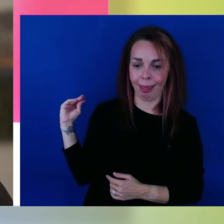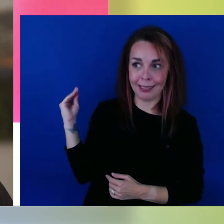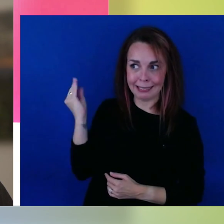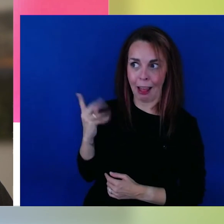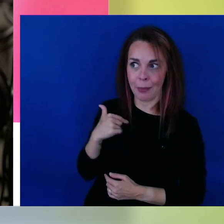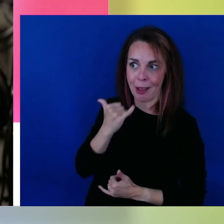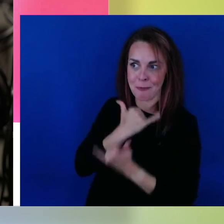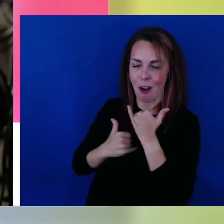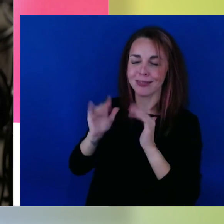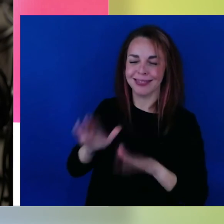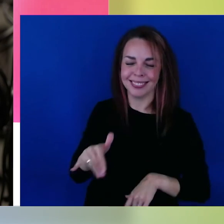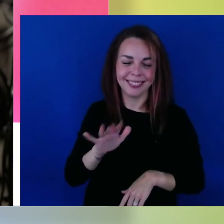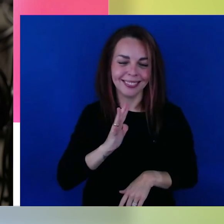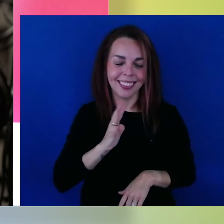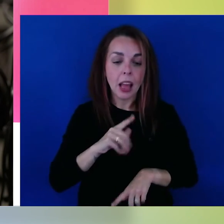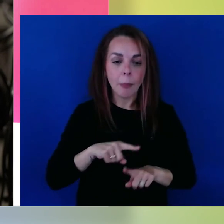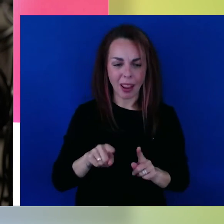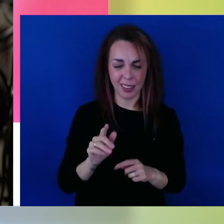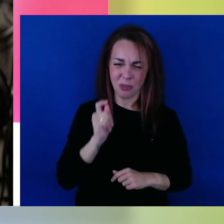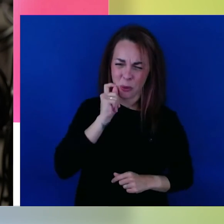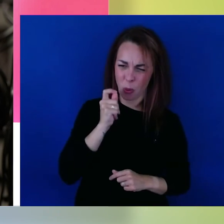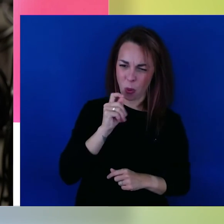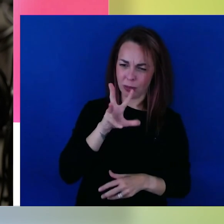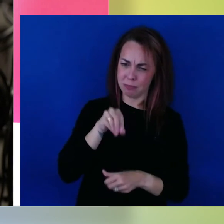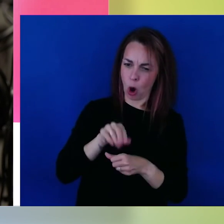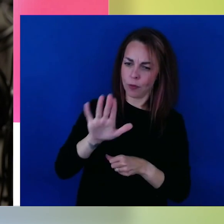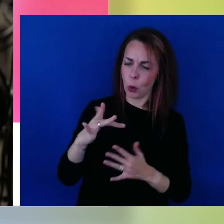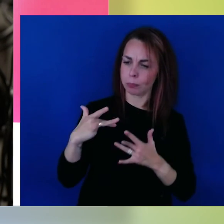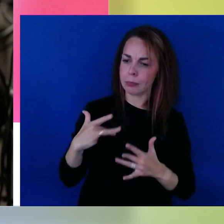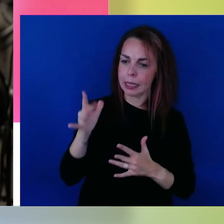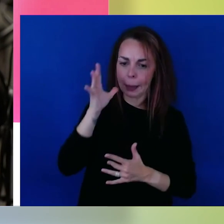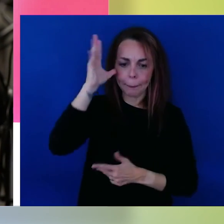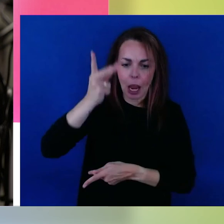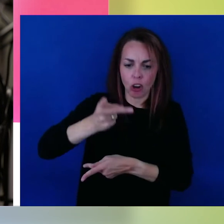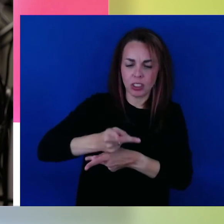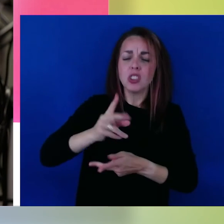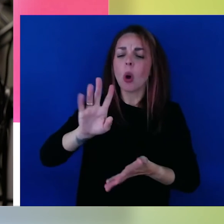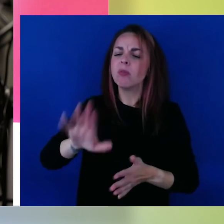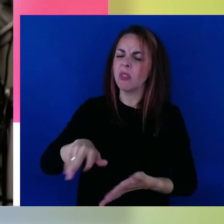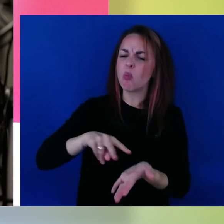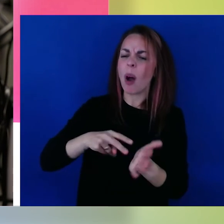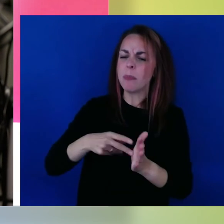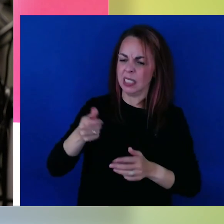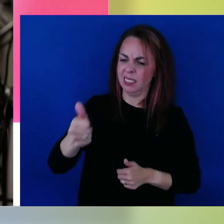Just it's a core part of how you parent. So, what does being a dad mean to you?